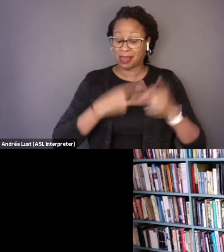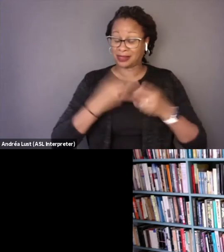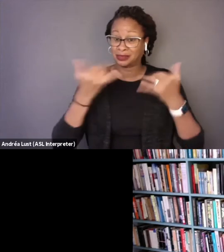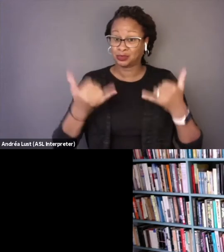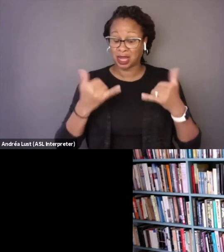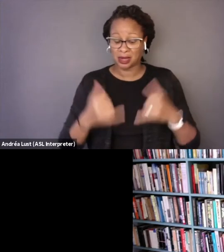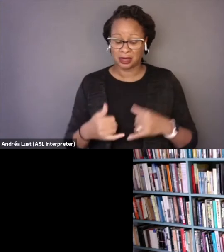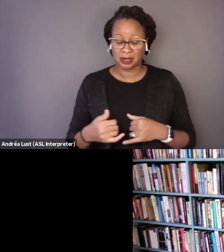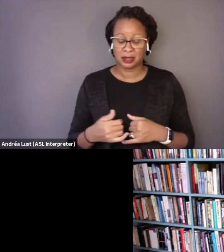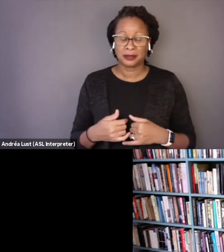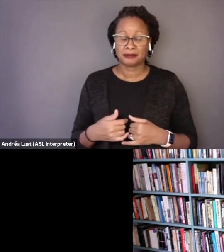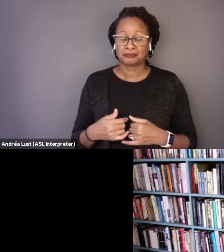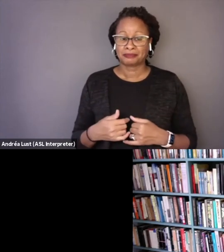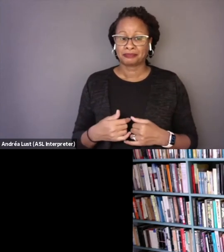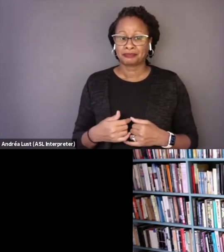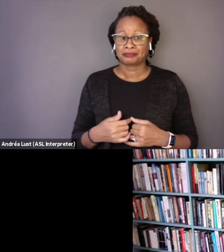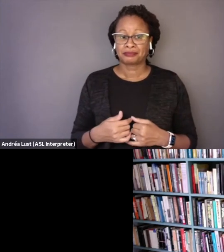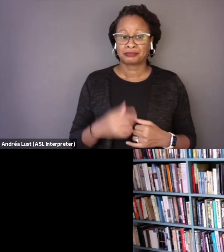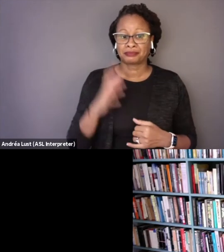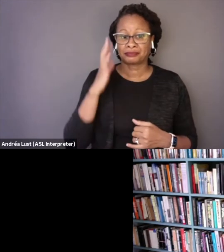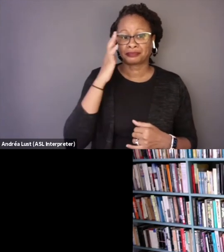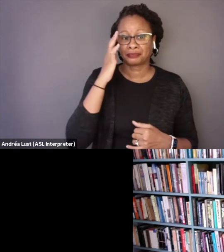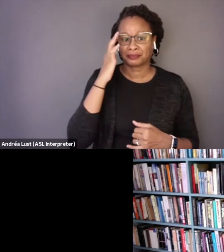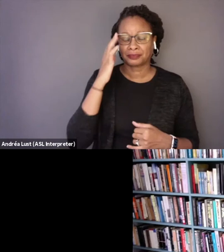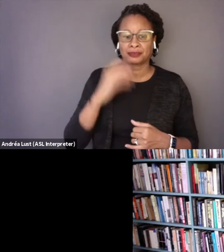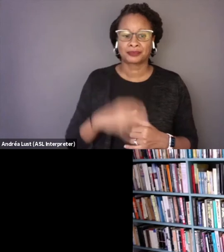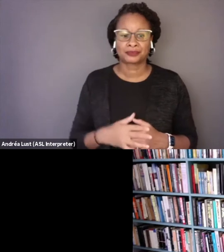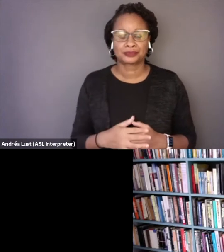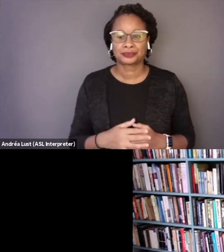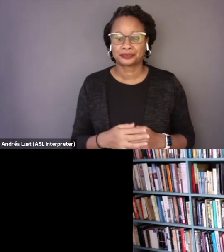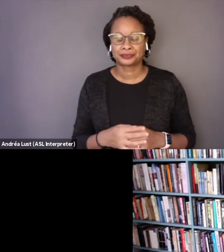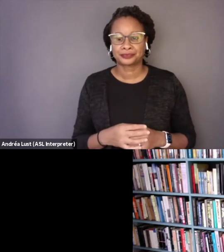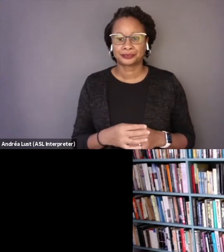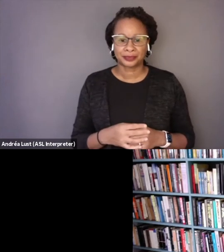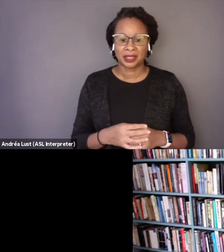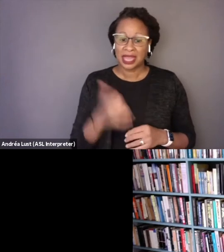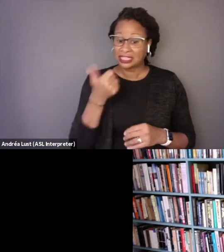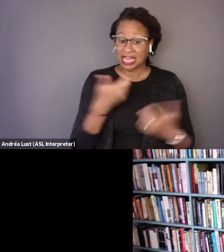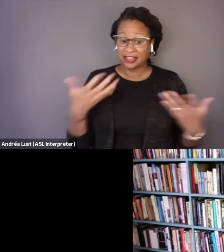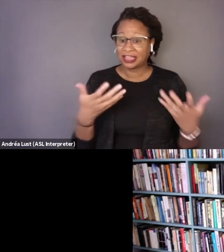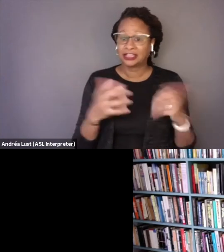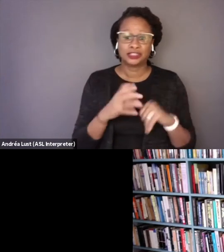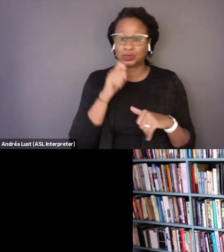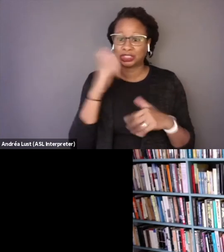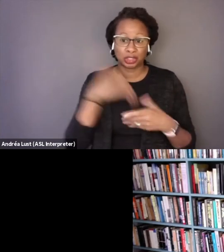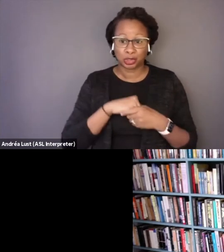that you came across during your research that you would have loved to find a space for in the film that for one reason or another just didn't work